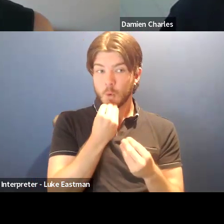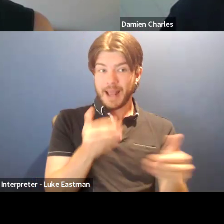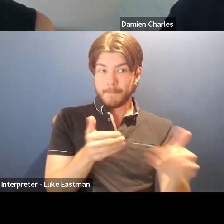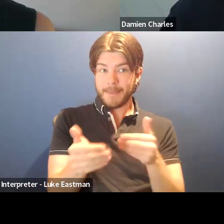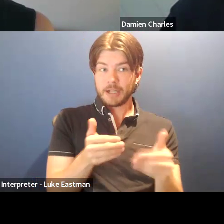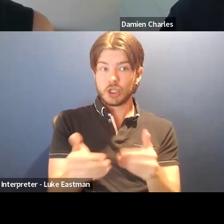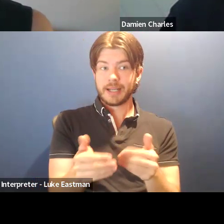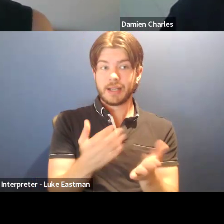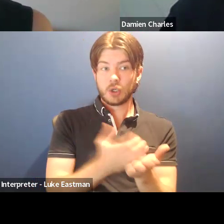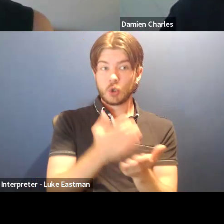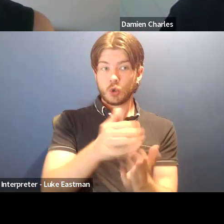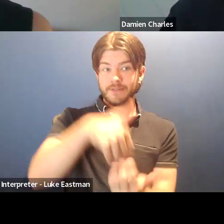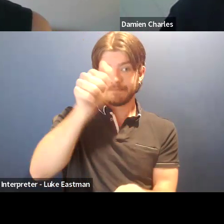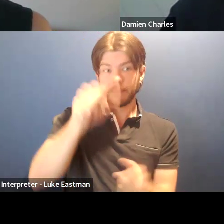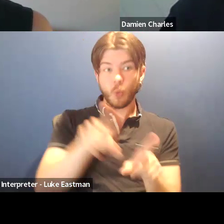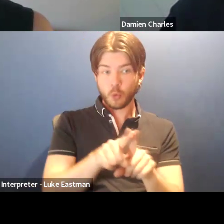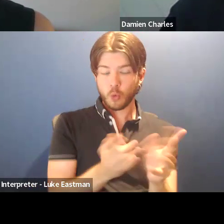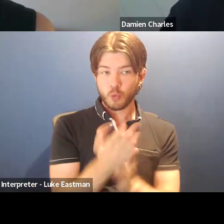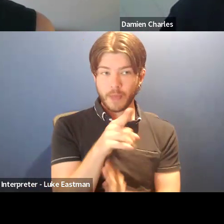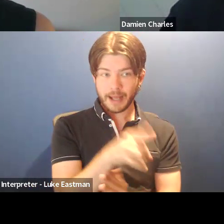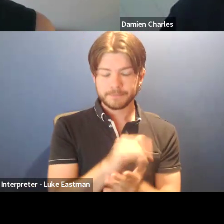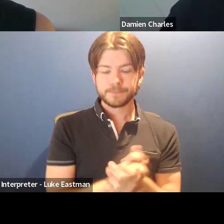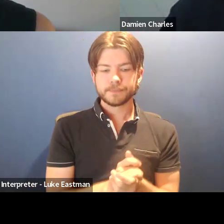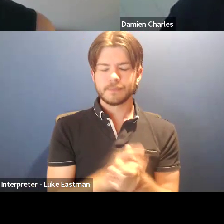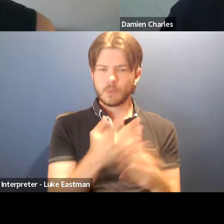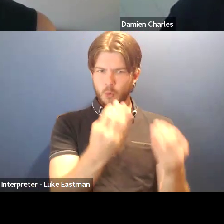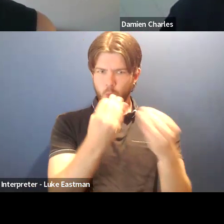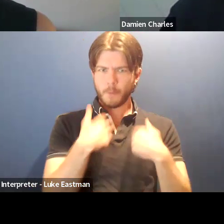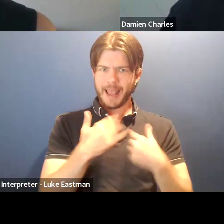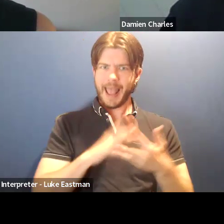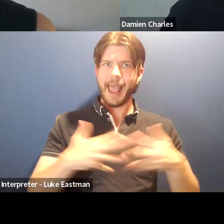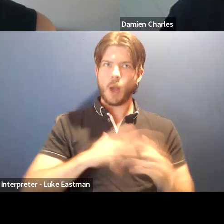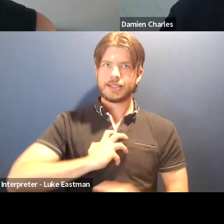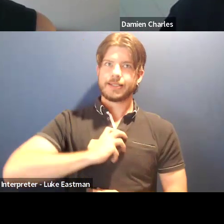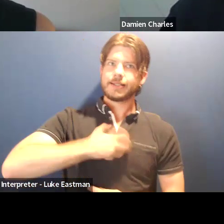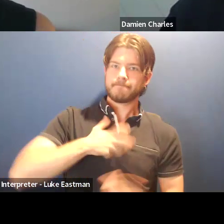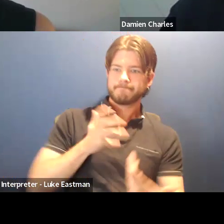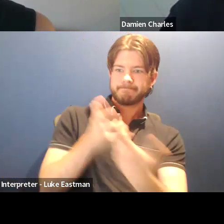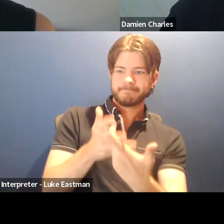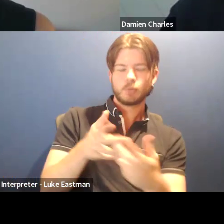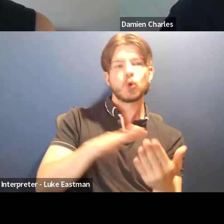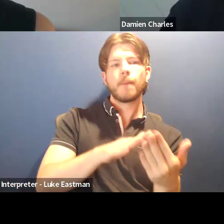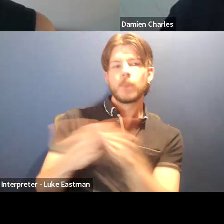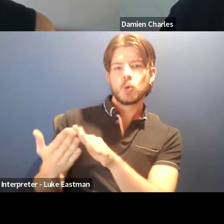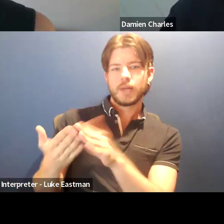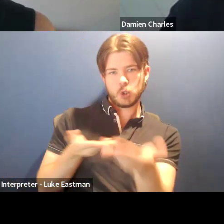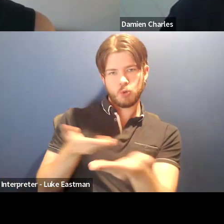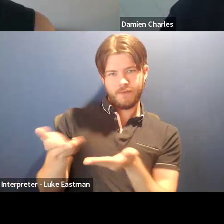as well as how to adapt in community